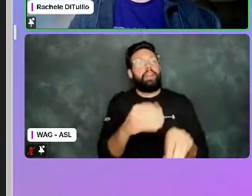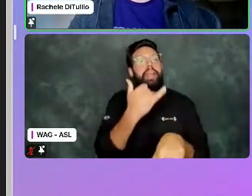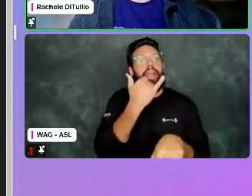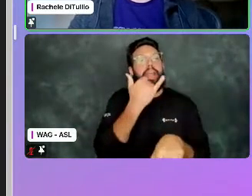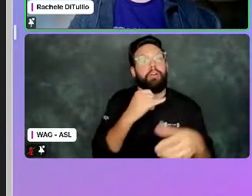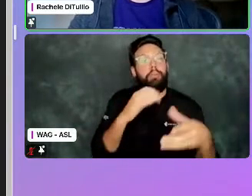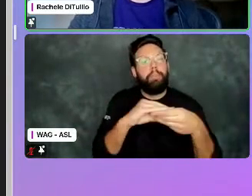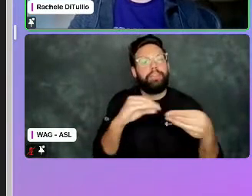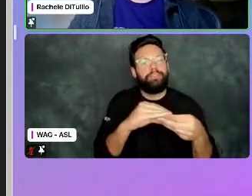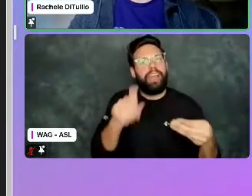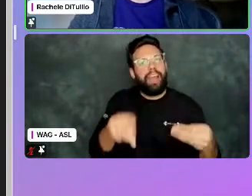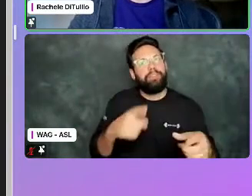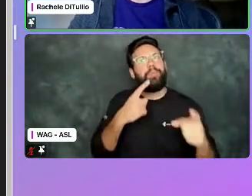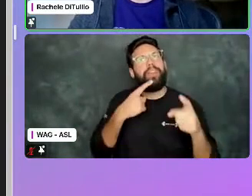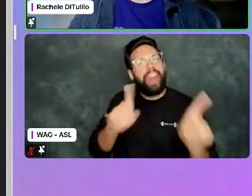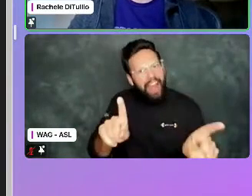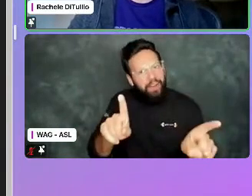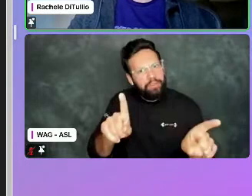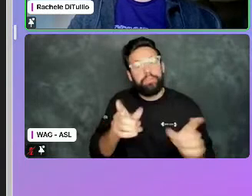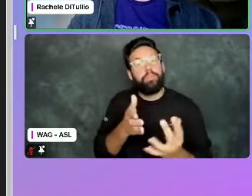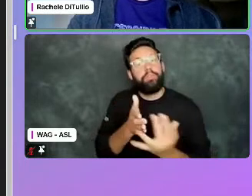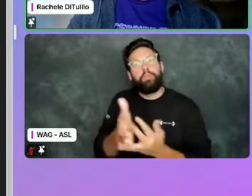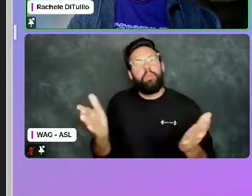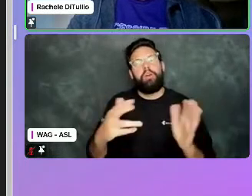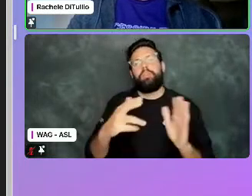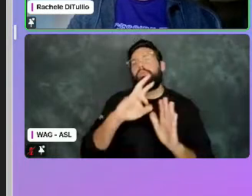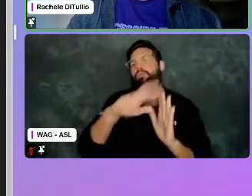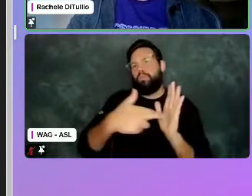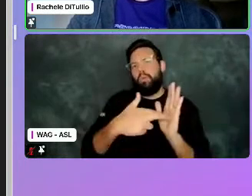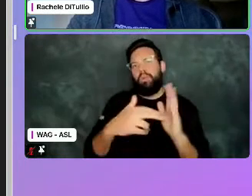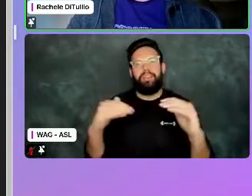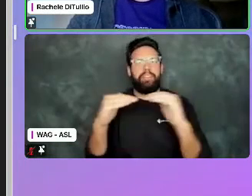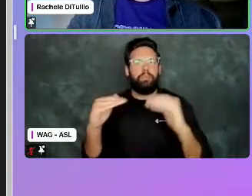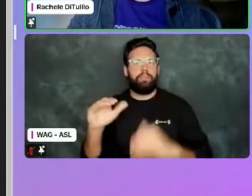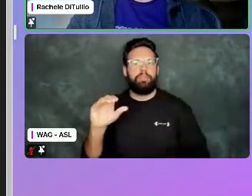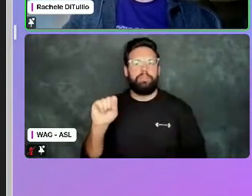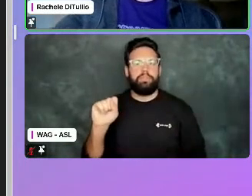but just something to keep in mind that if you are going to dynamically insert error